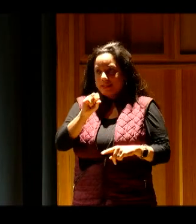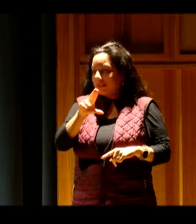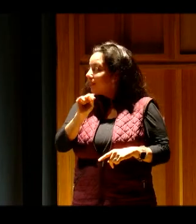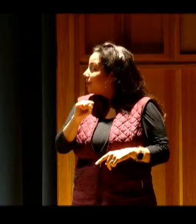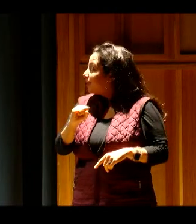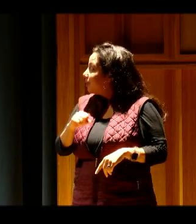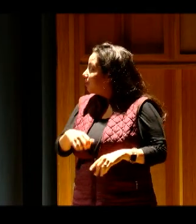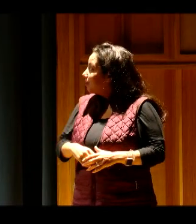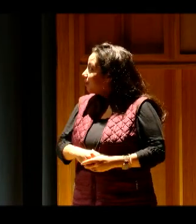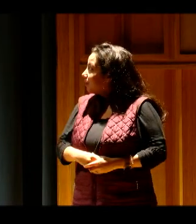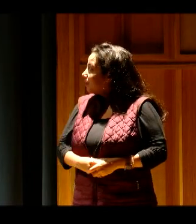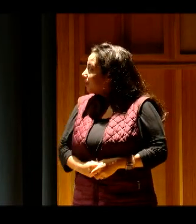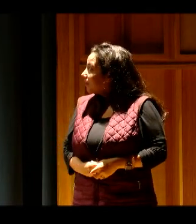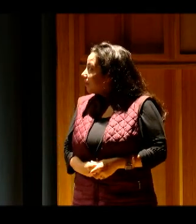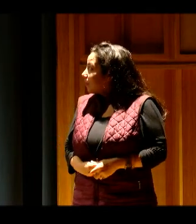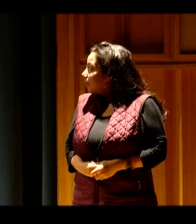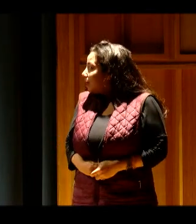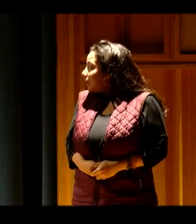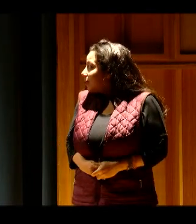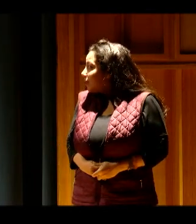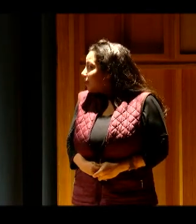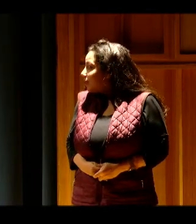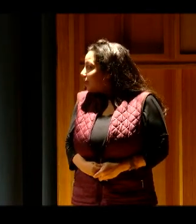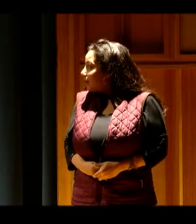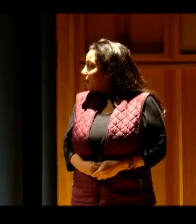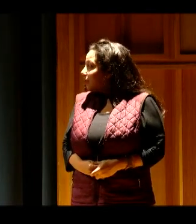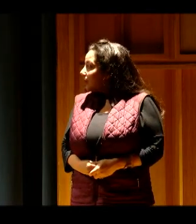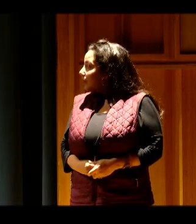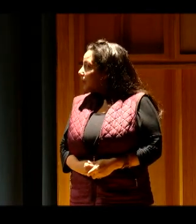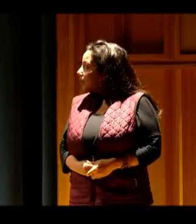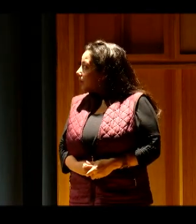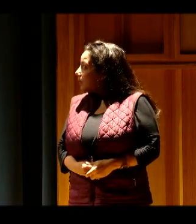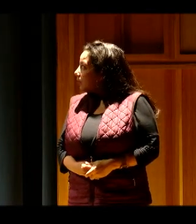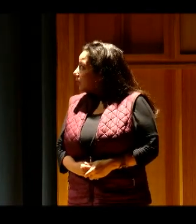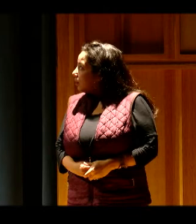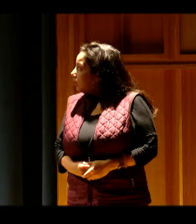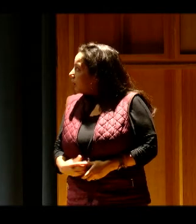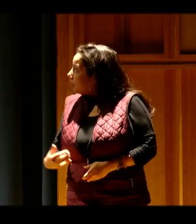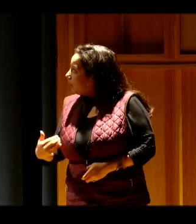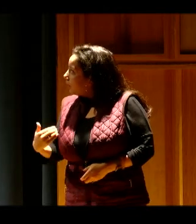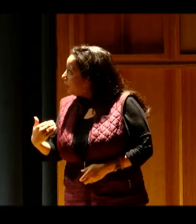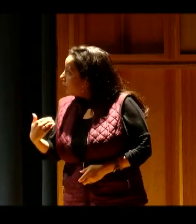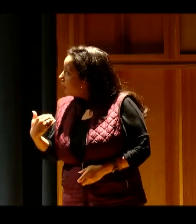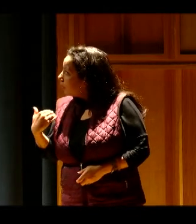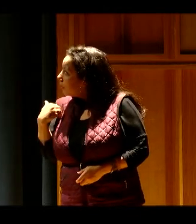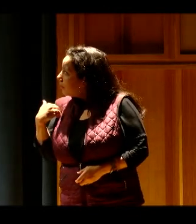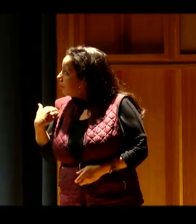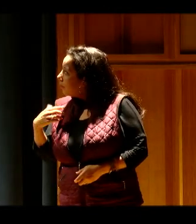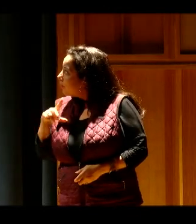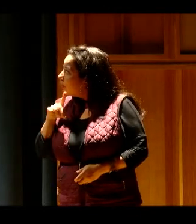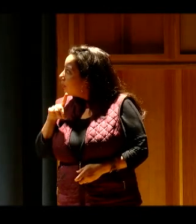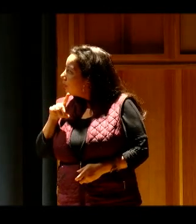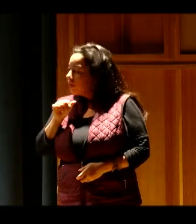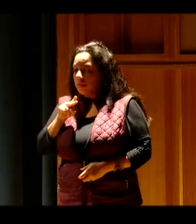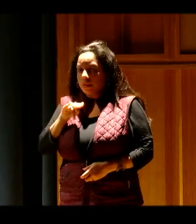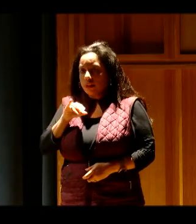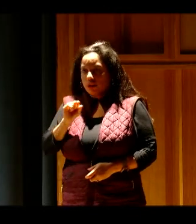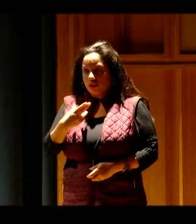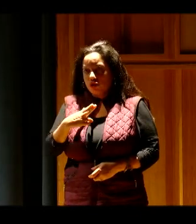We have the doughnut economic model, if you haven't read Kate Raworth I cannot recommend her highly enough.